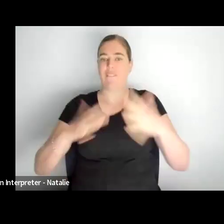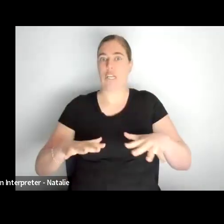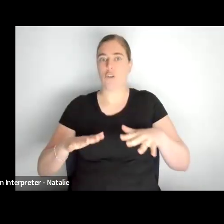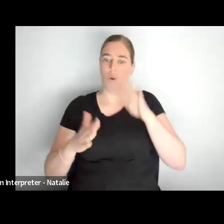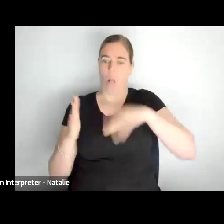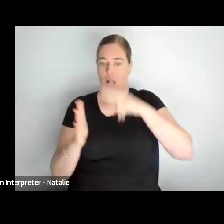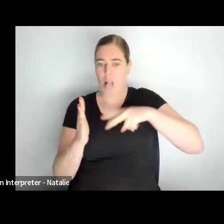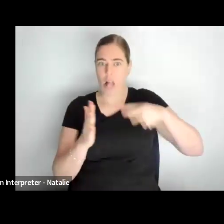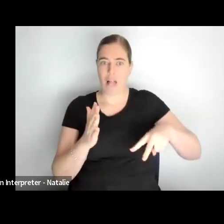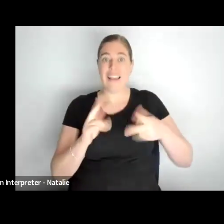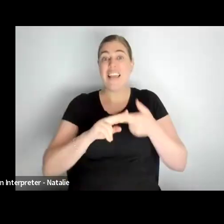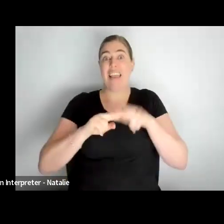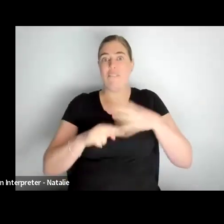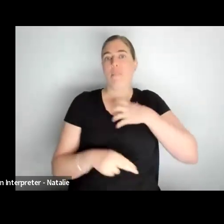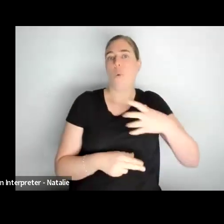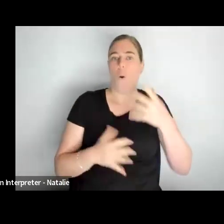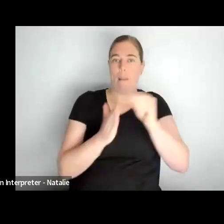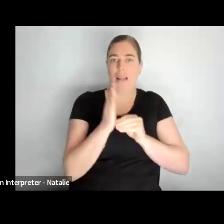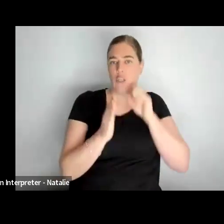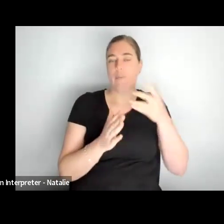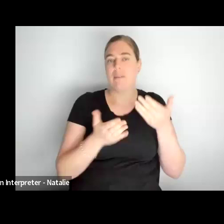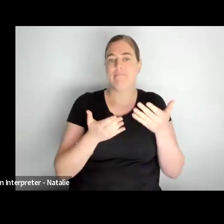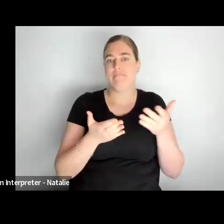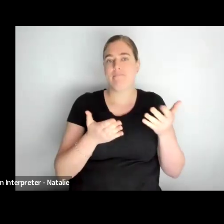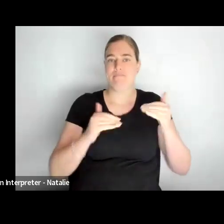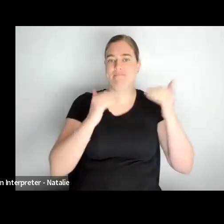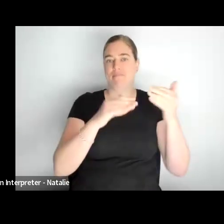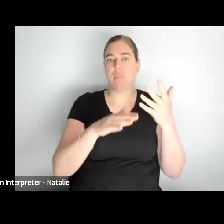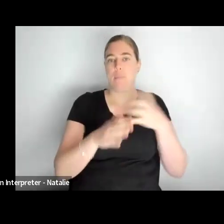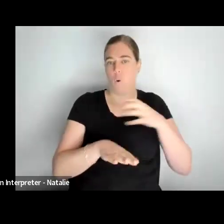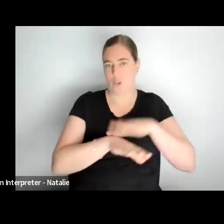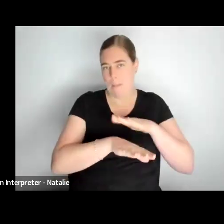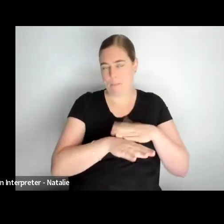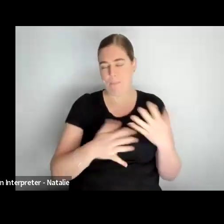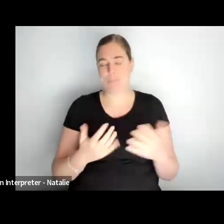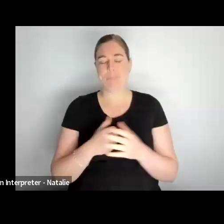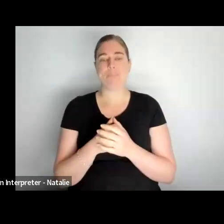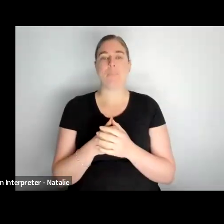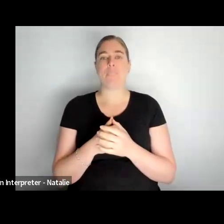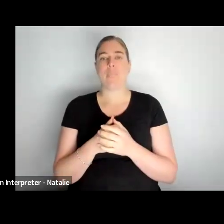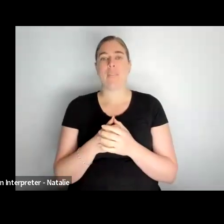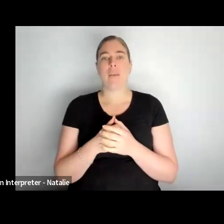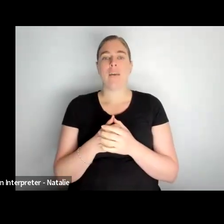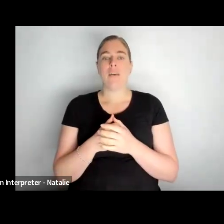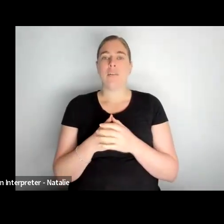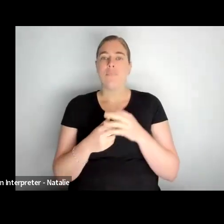more time if there is more applications. You access those applications through Creative